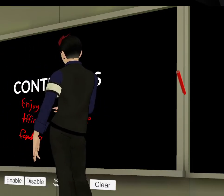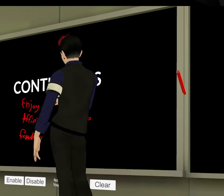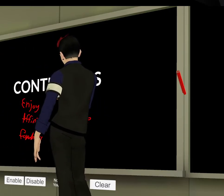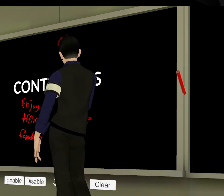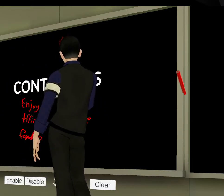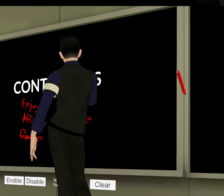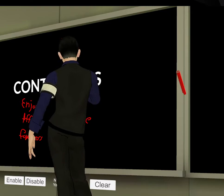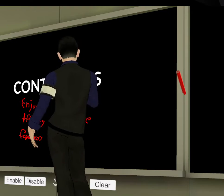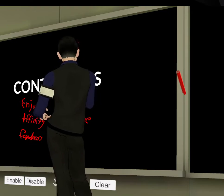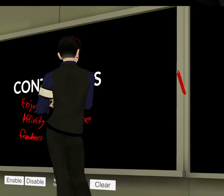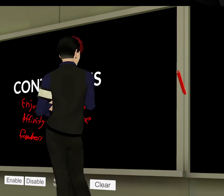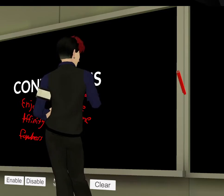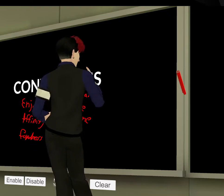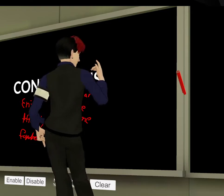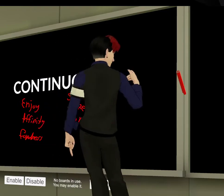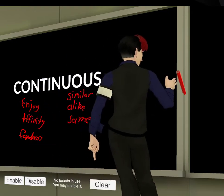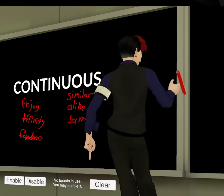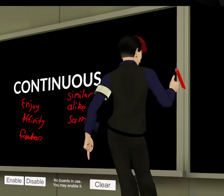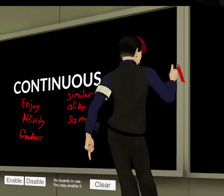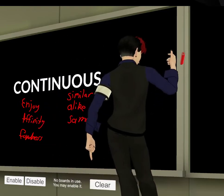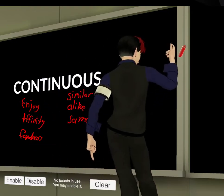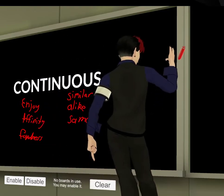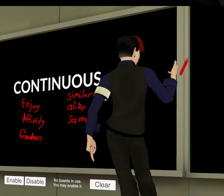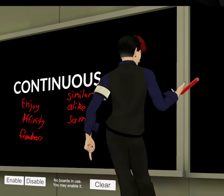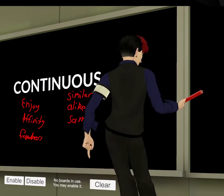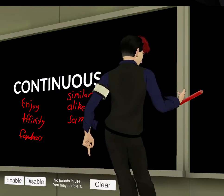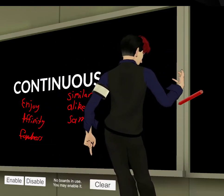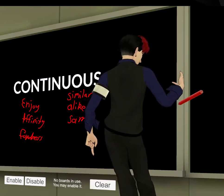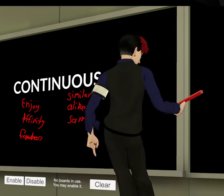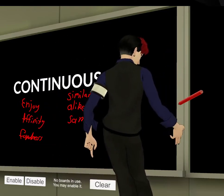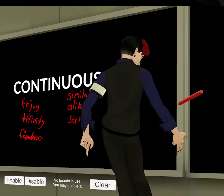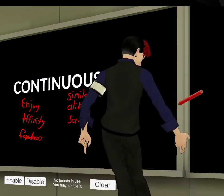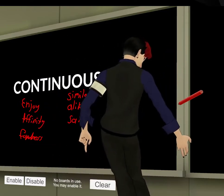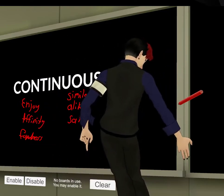I feel like I spelled that correctly but it looks wrong